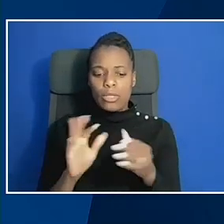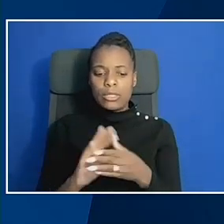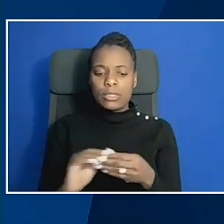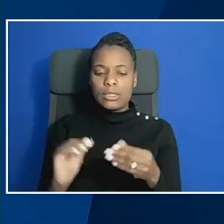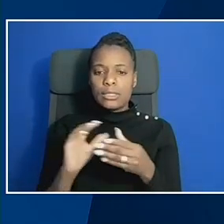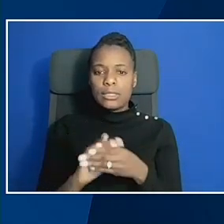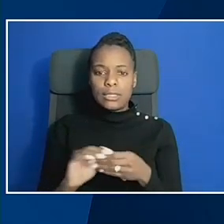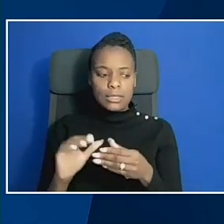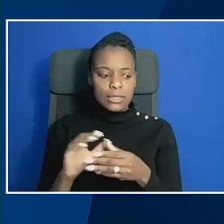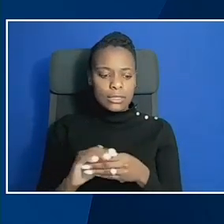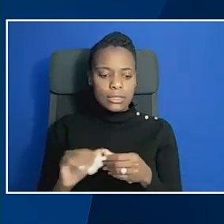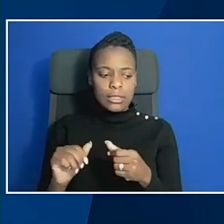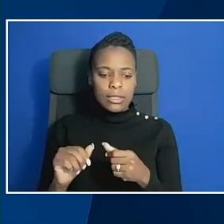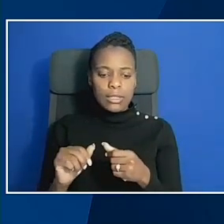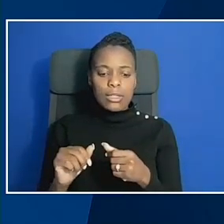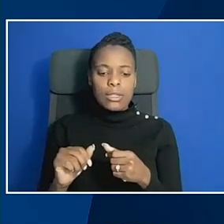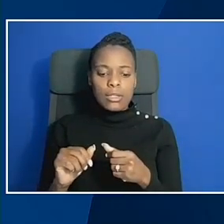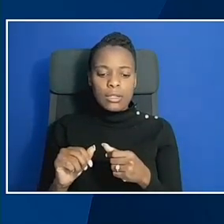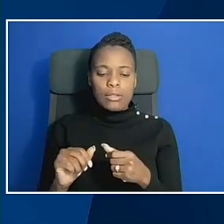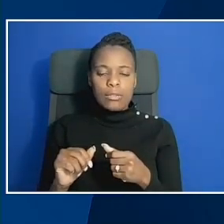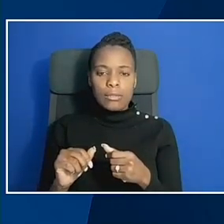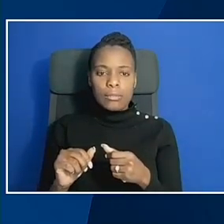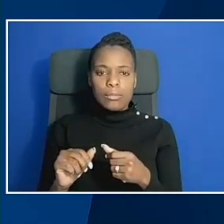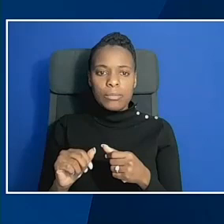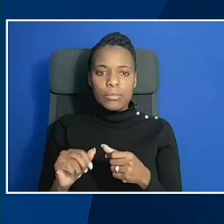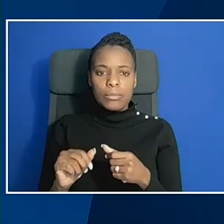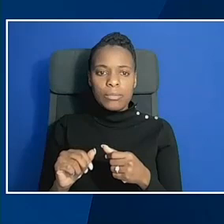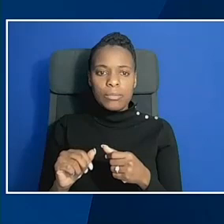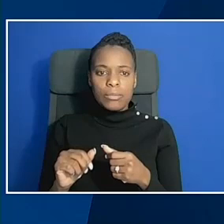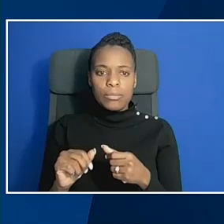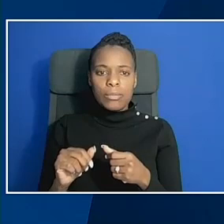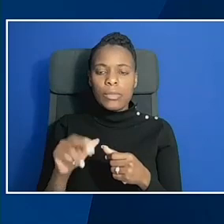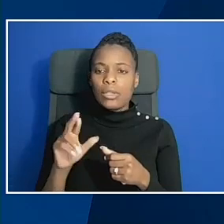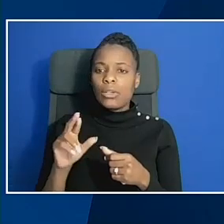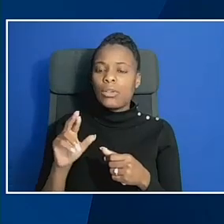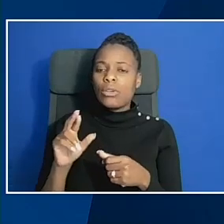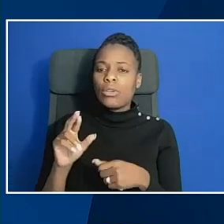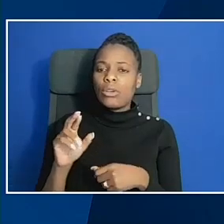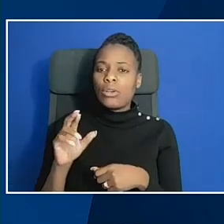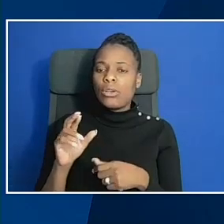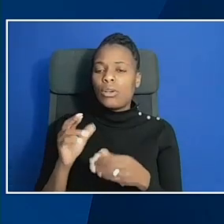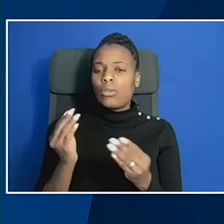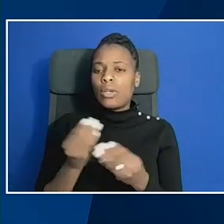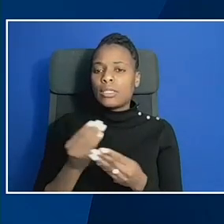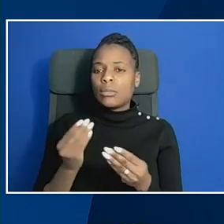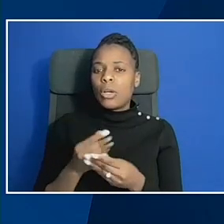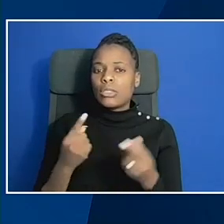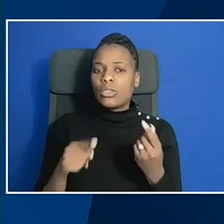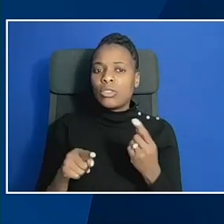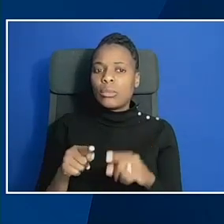reciprocity agreement could not- does not prohibit any state that is participating in the agreement from enforcing its own